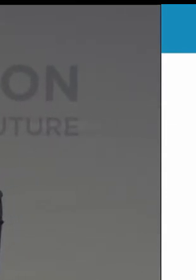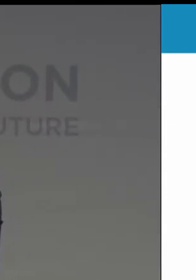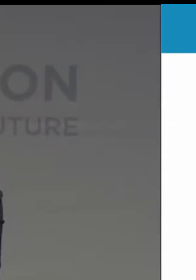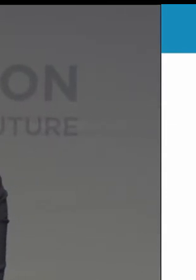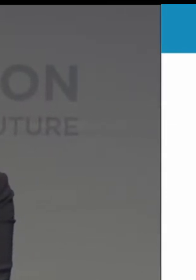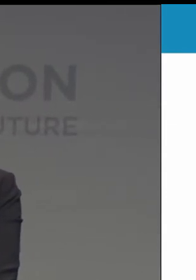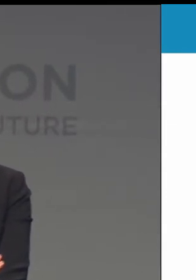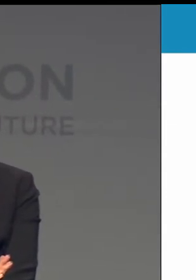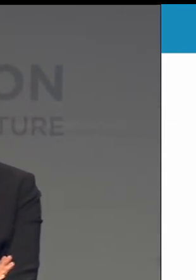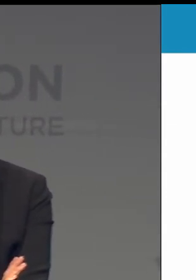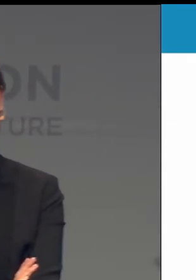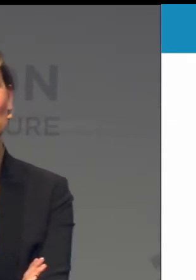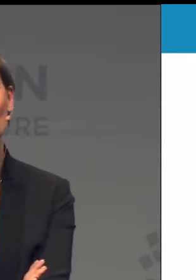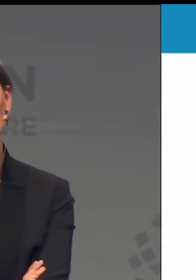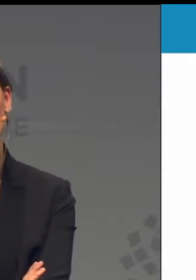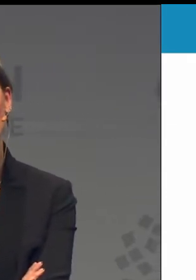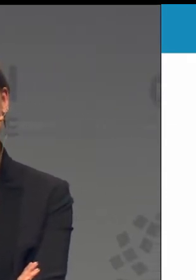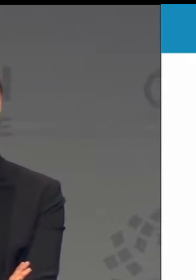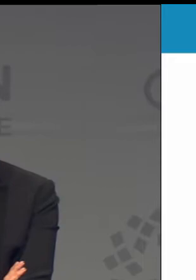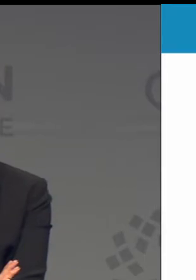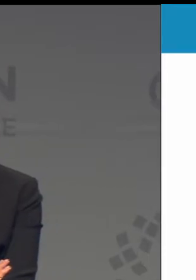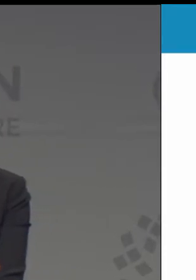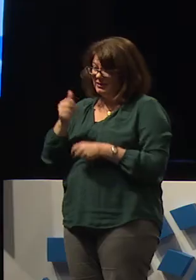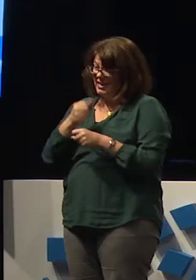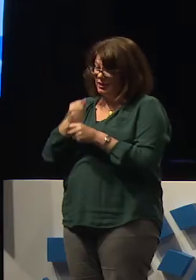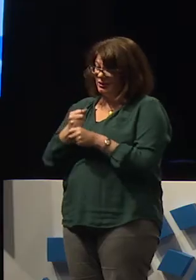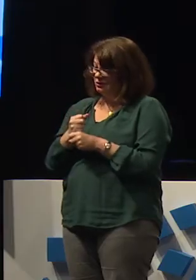said well your hearing aids about 10 years old we can't fix it so it's gonna